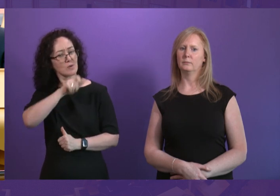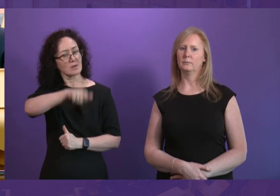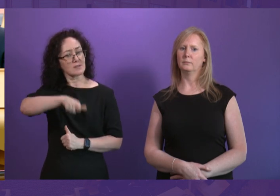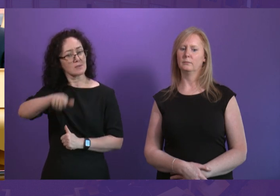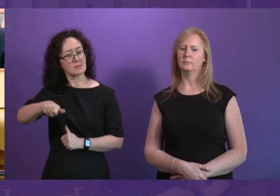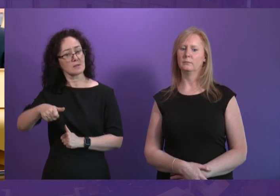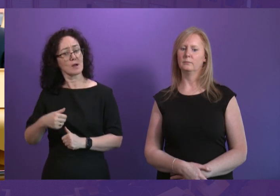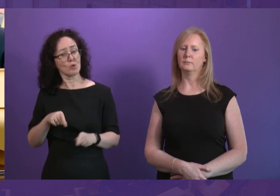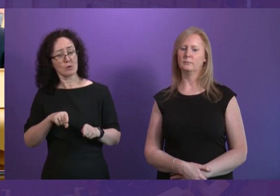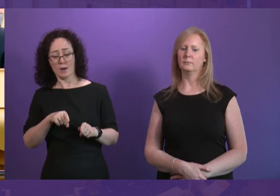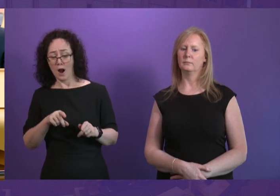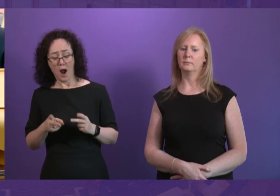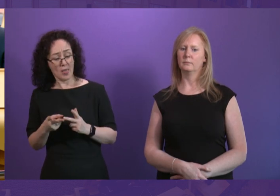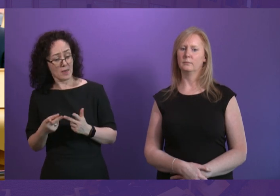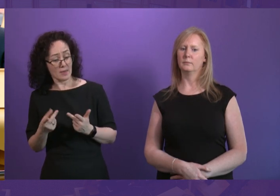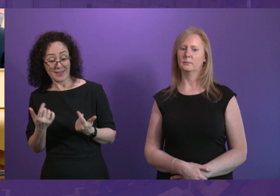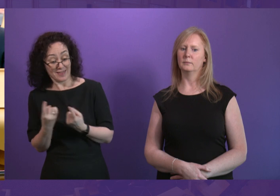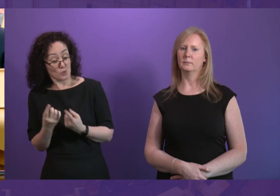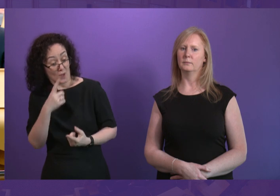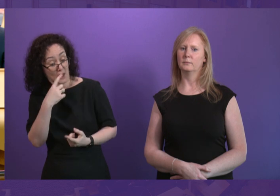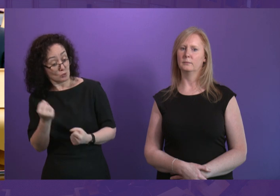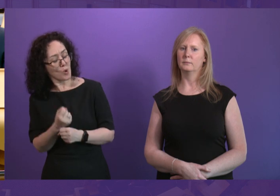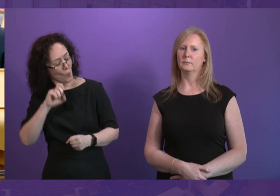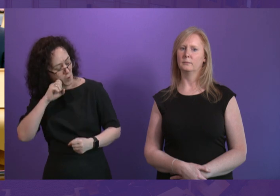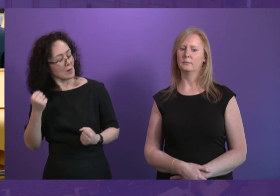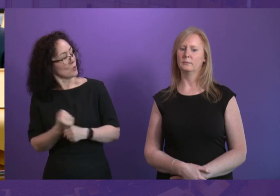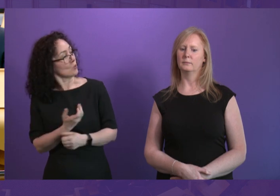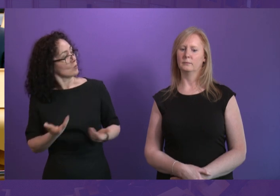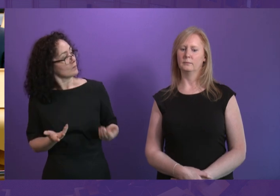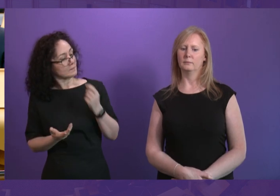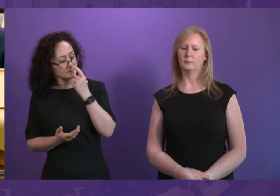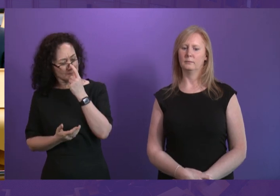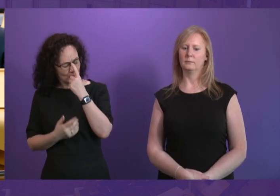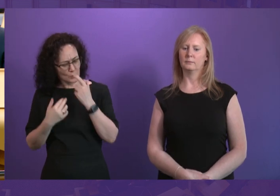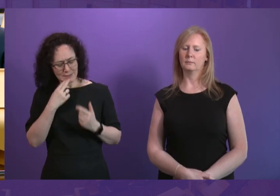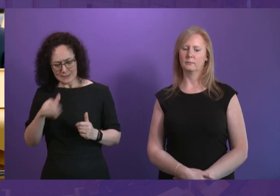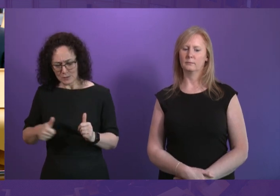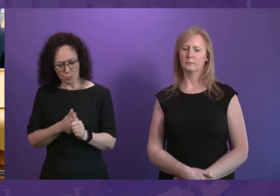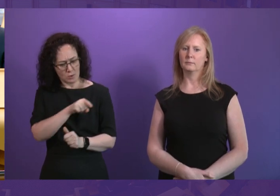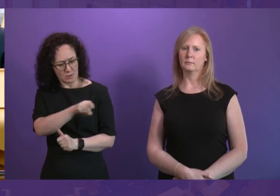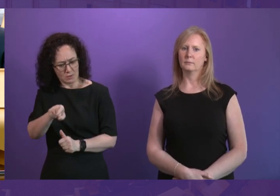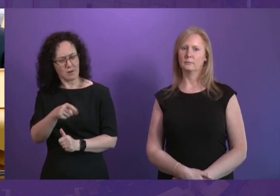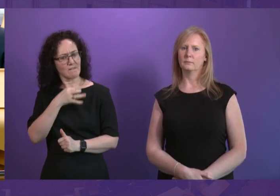other action we can in our power to help vulnerable customers, because the increases to which